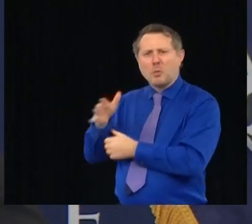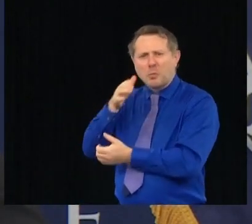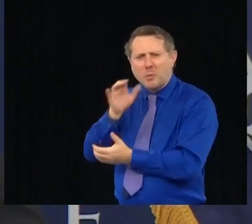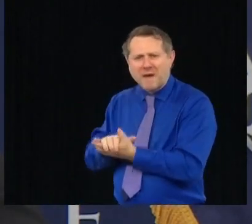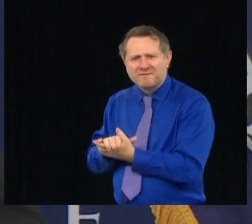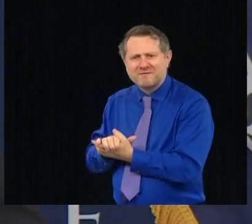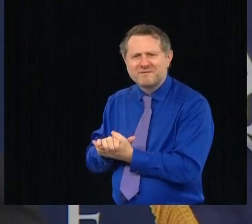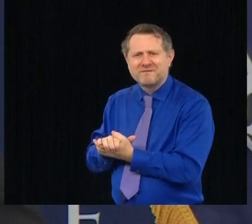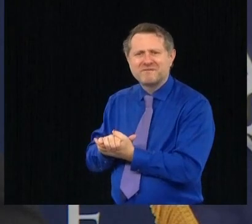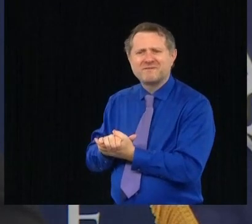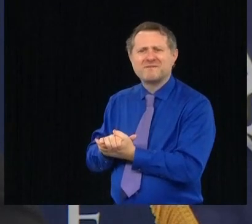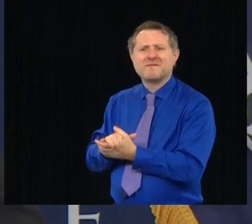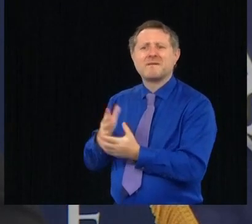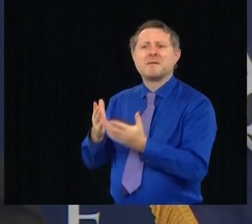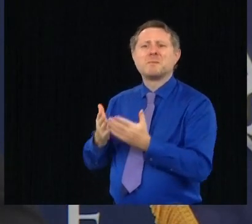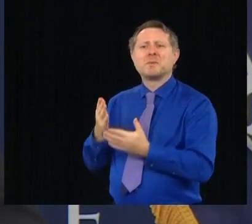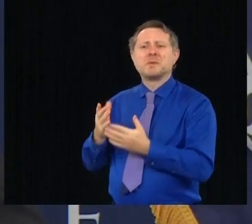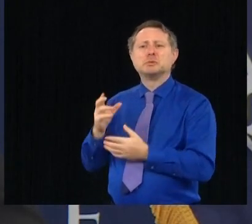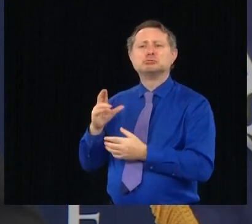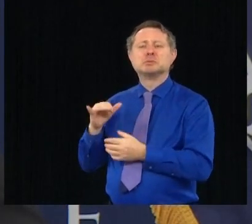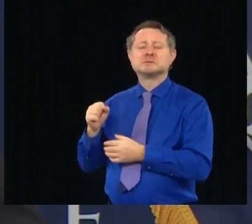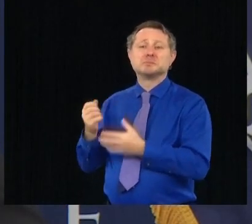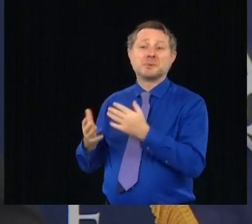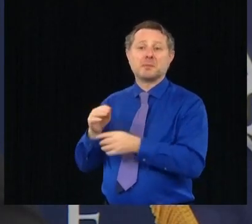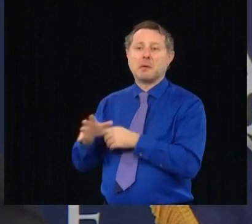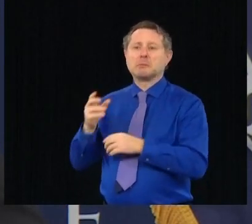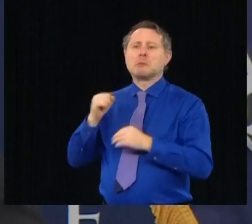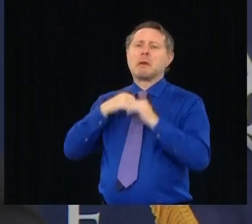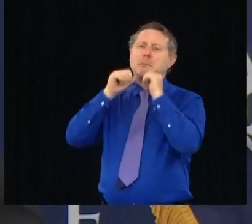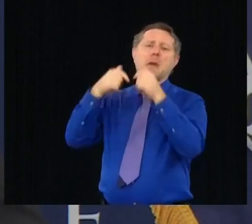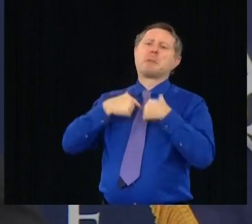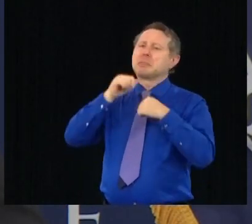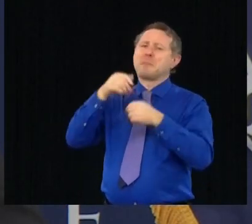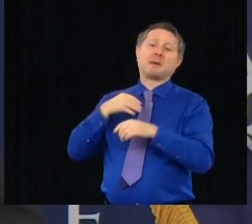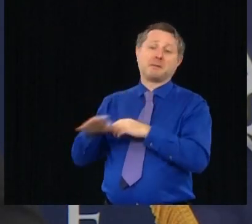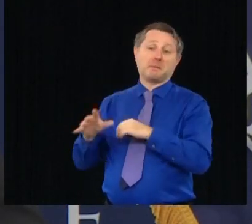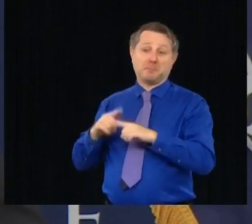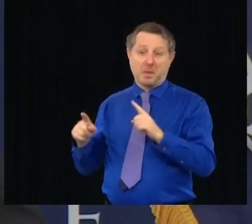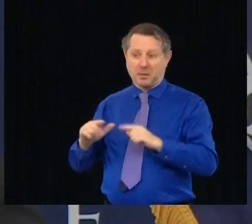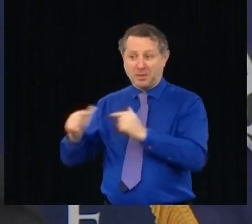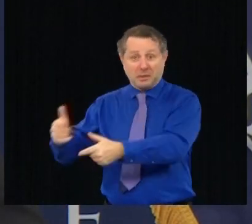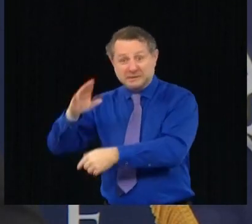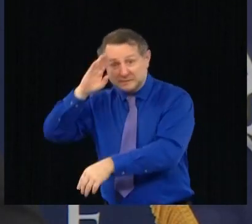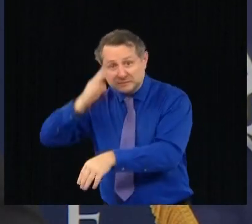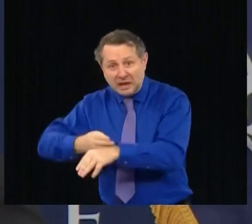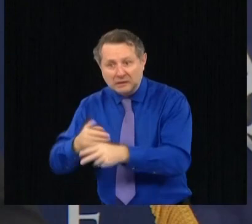HIS WIFE GOT THE VIRUS, PROBABLY